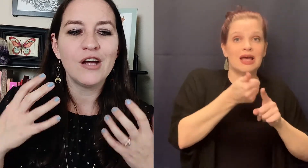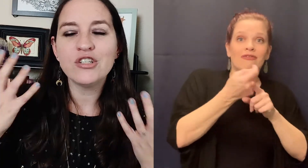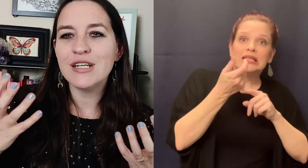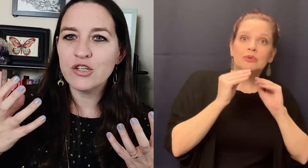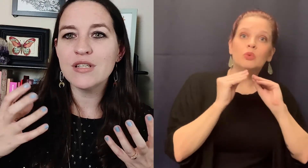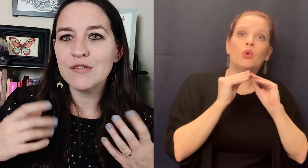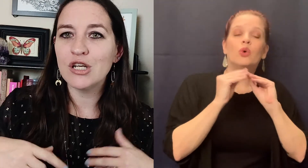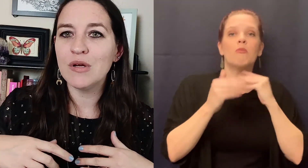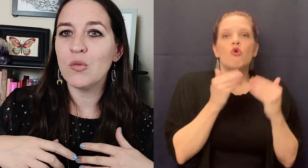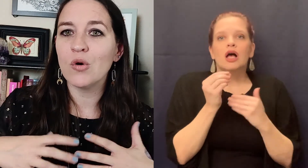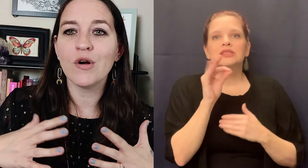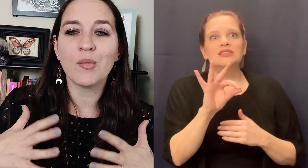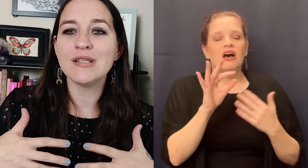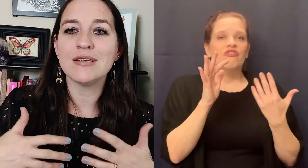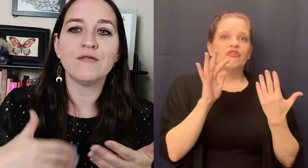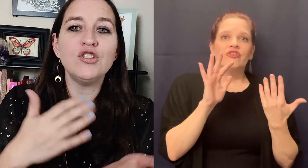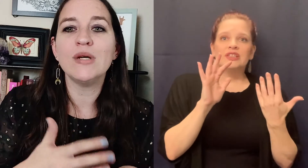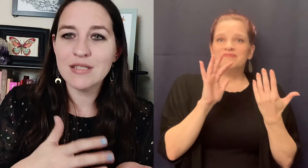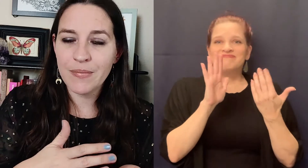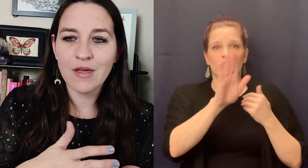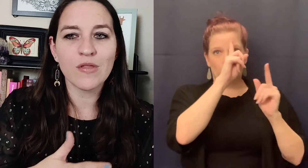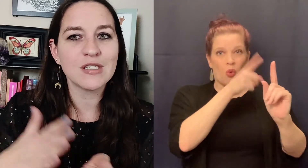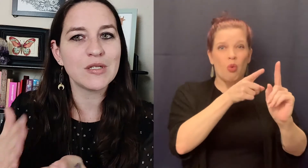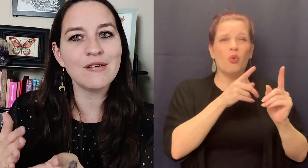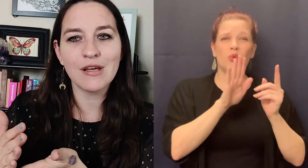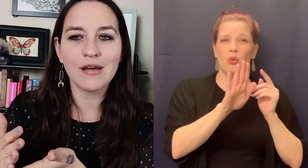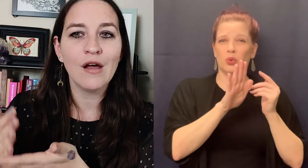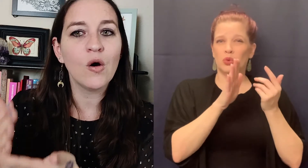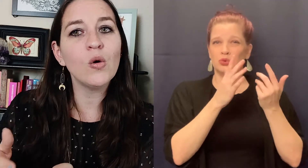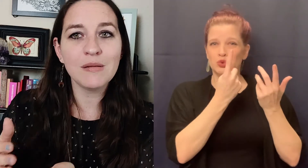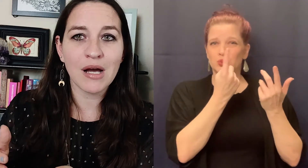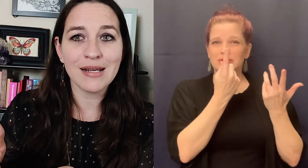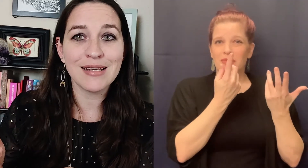understanding yourself a little bit more, the process of doing something with a specific goal in mind.